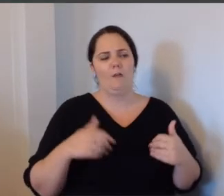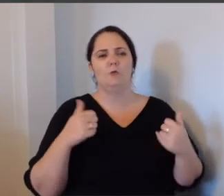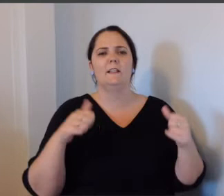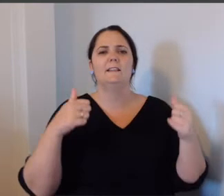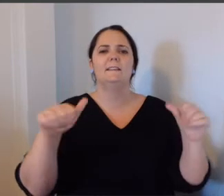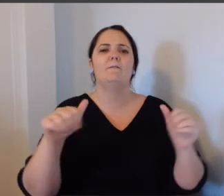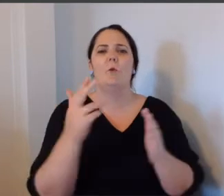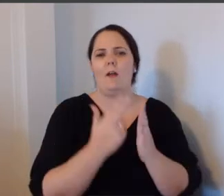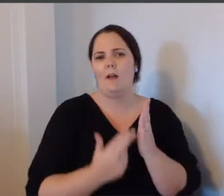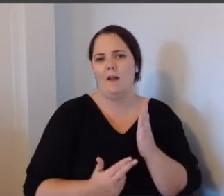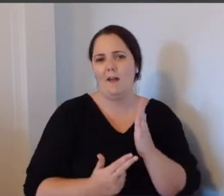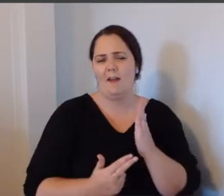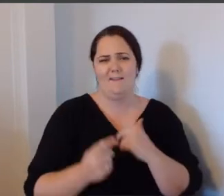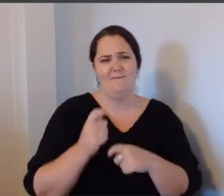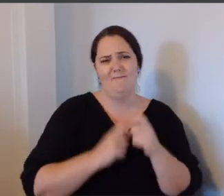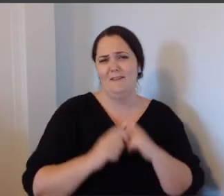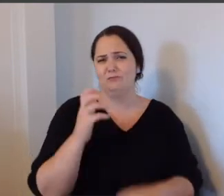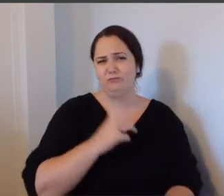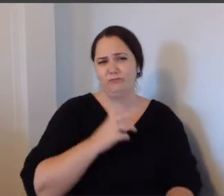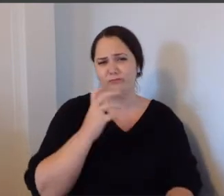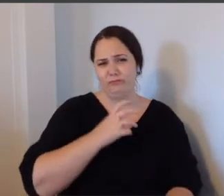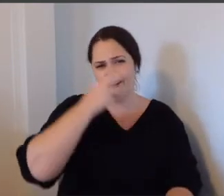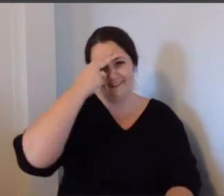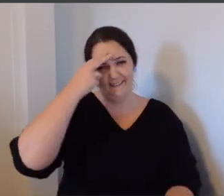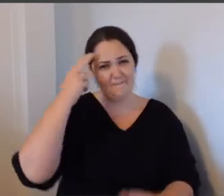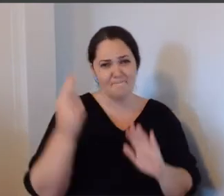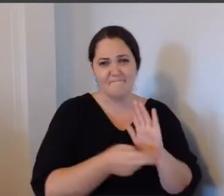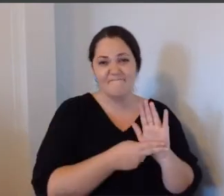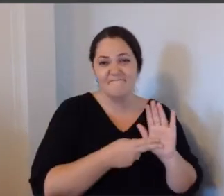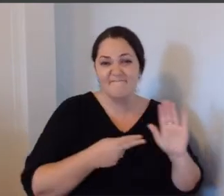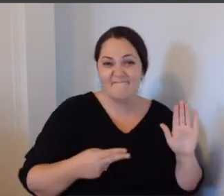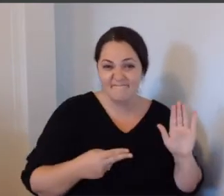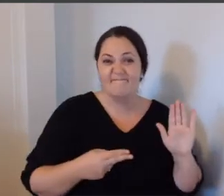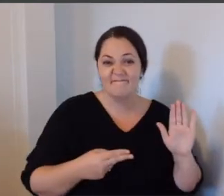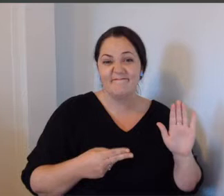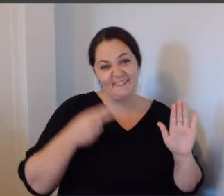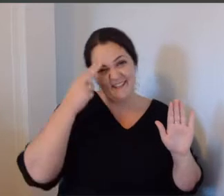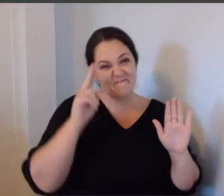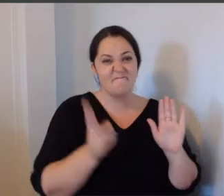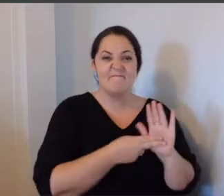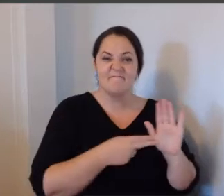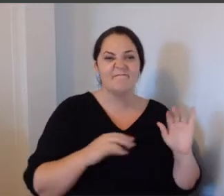and even toxic stereotype, especially for emerging artists and their audiences and there are plenty